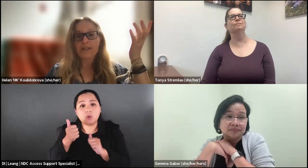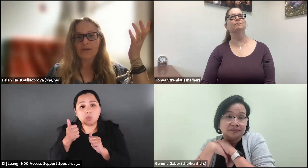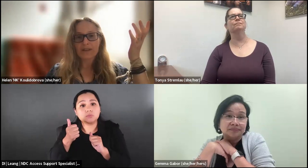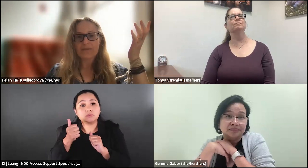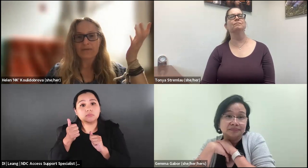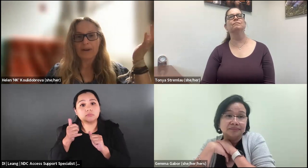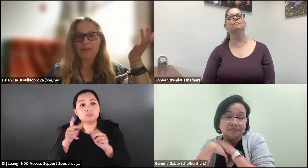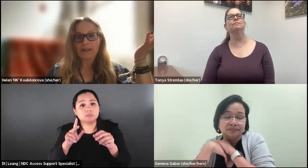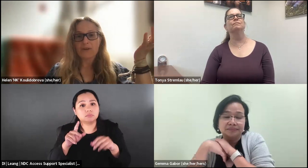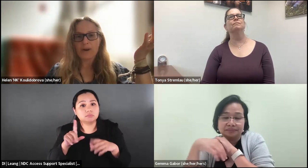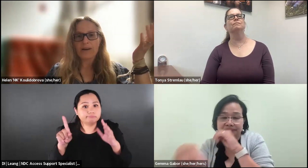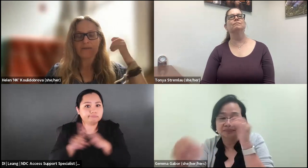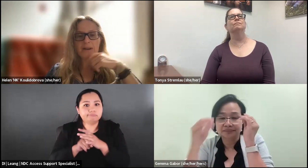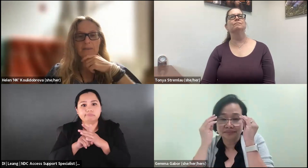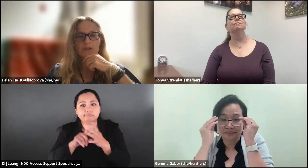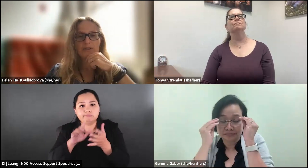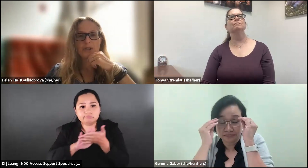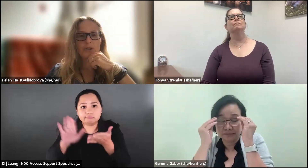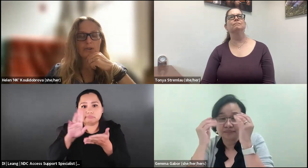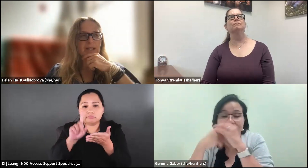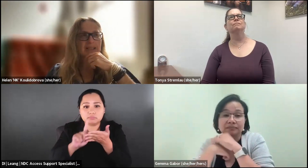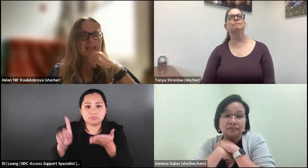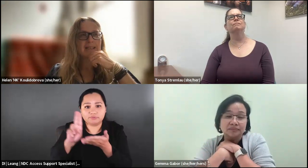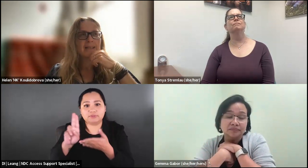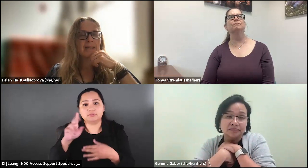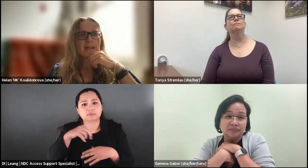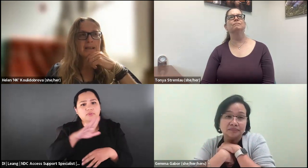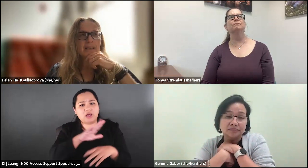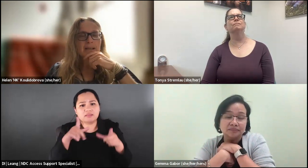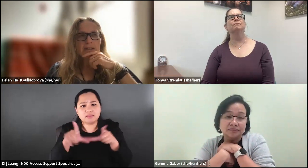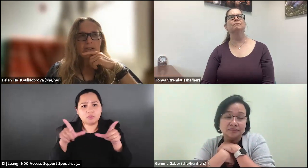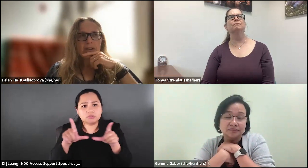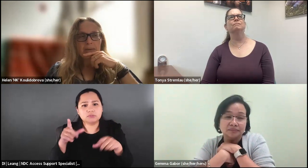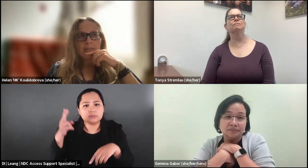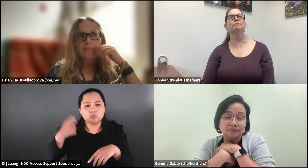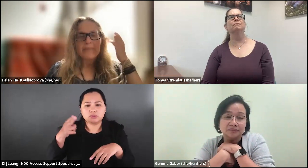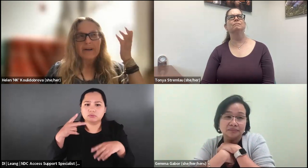histories from everything you have just heard and seen.